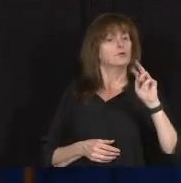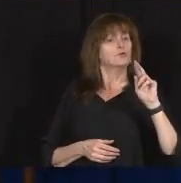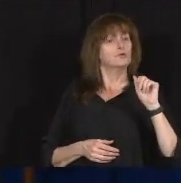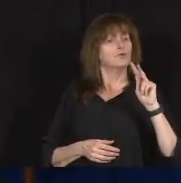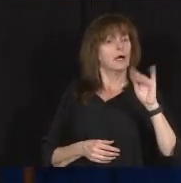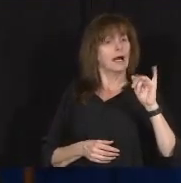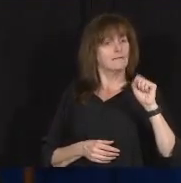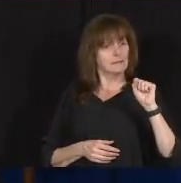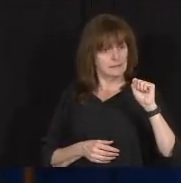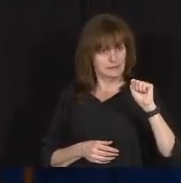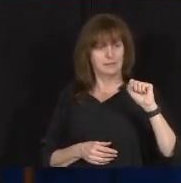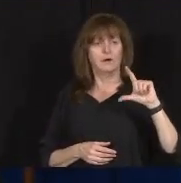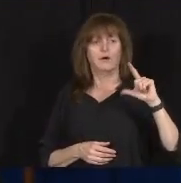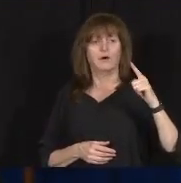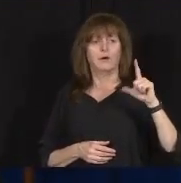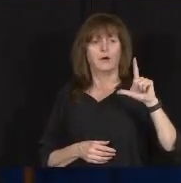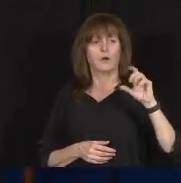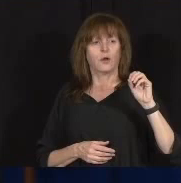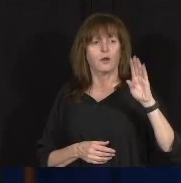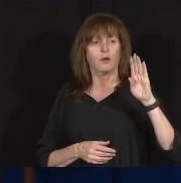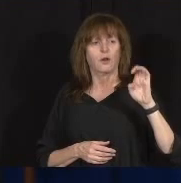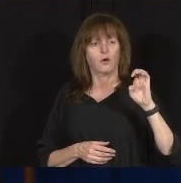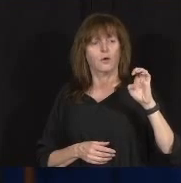SPEAKER: